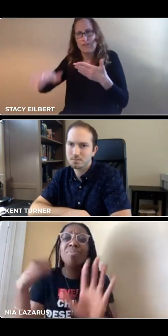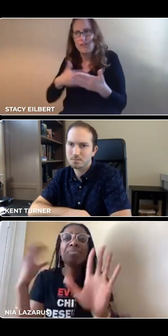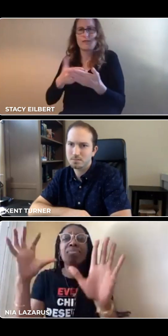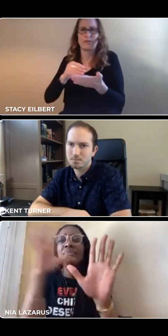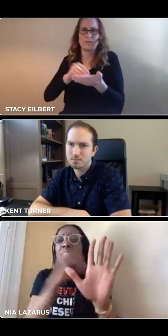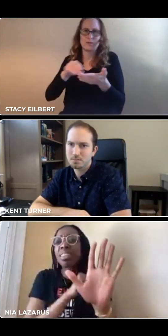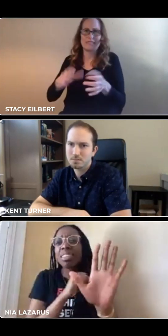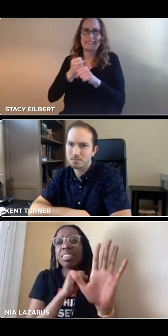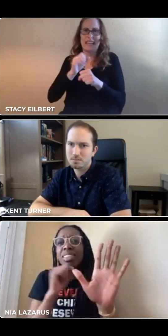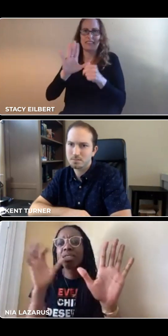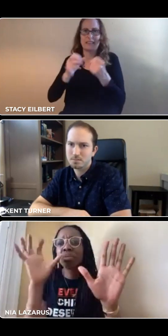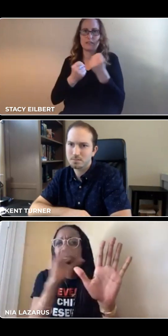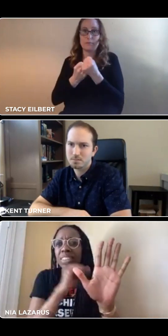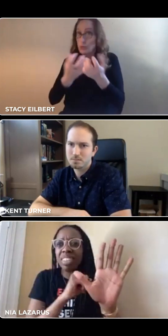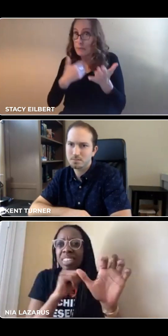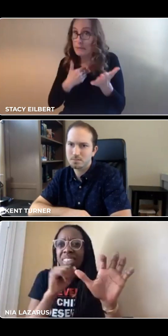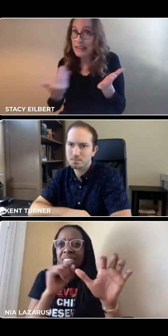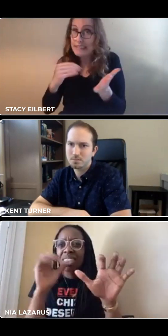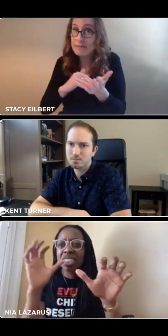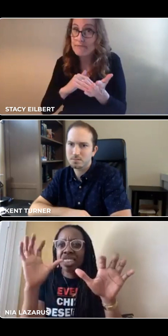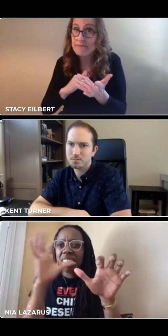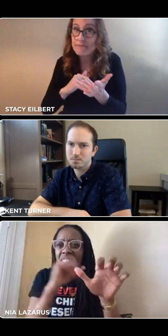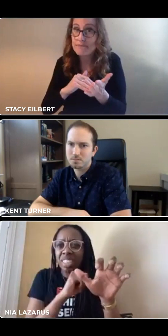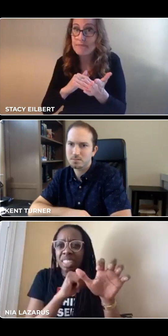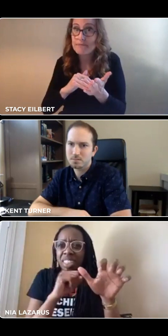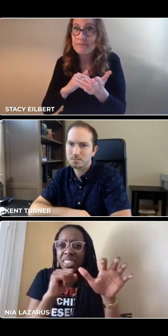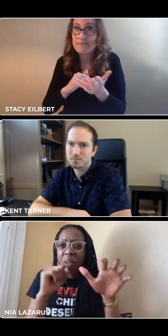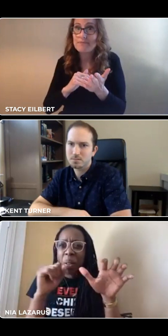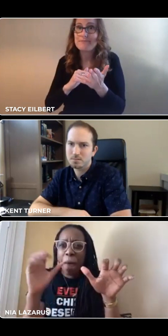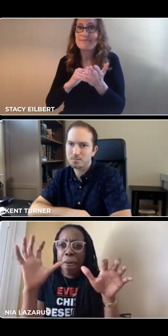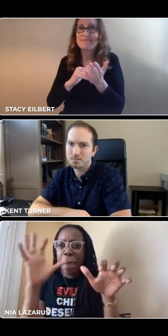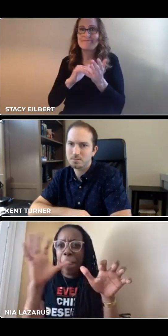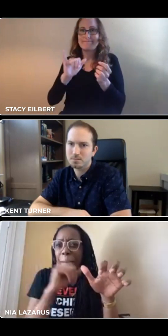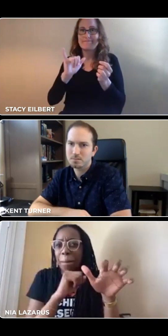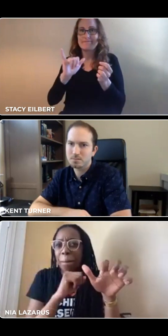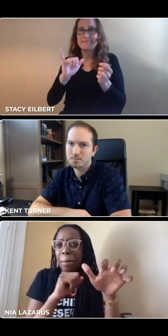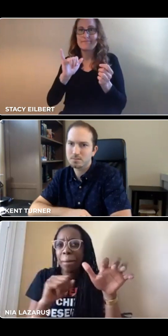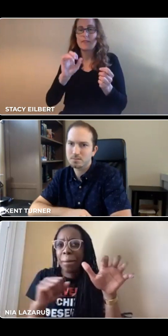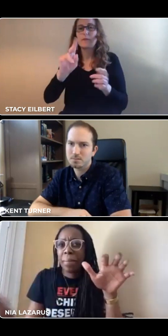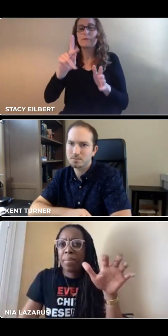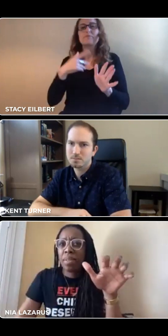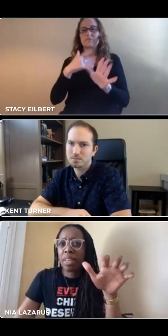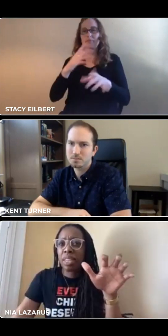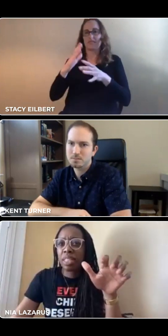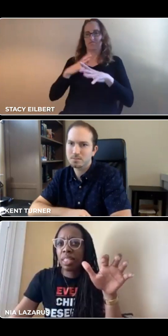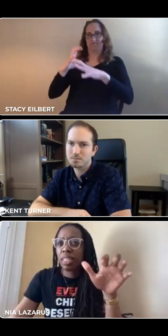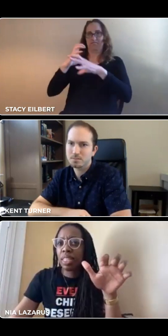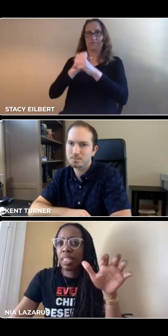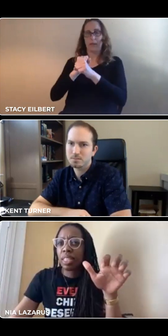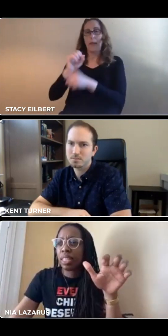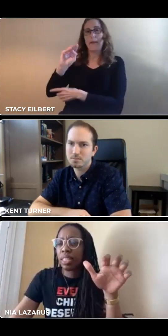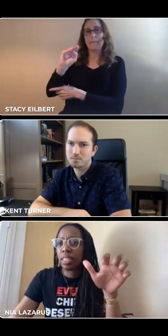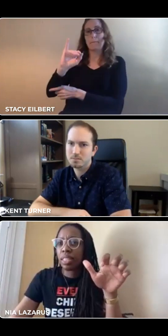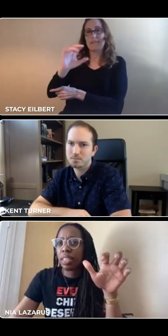to ensure that all students are getting the support they need. I'm sorry. I missed something. You're freezing up again. Do you want me to repeat it? Okay, I'll summarize.